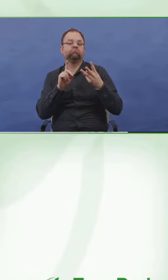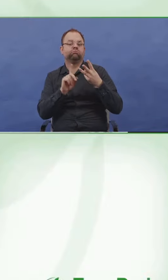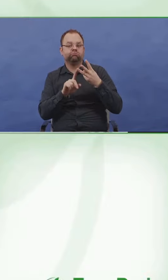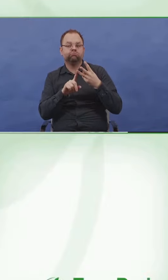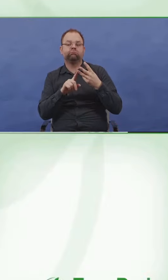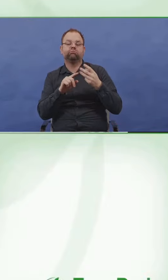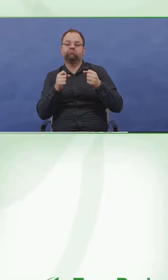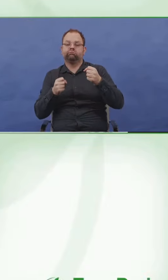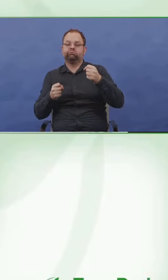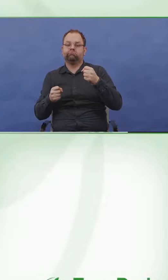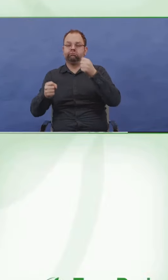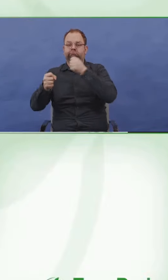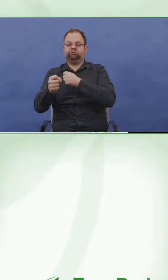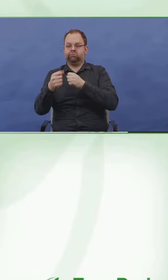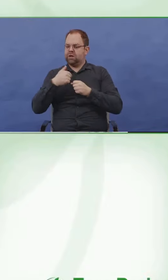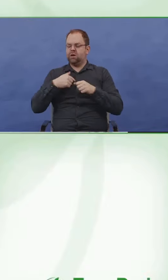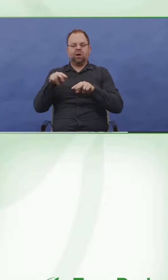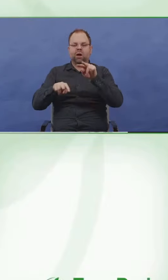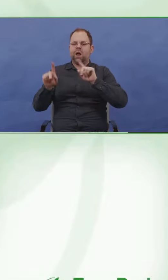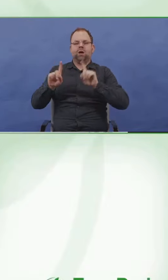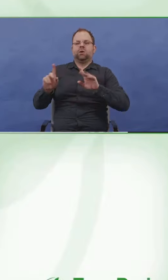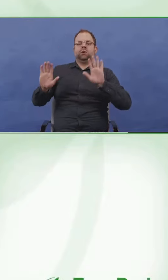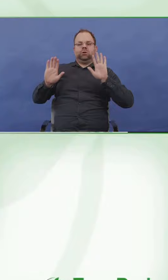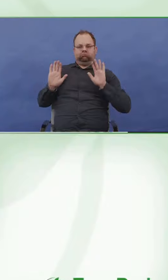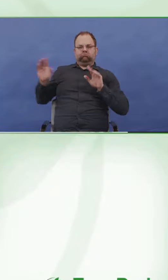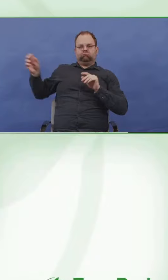remain broadly absent in these debates.